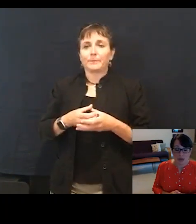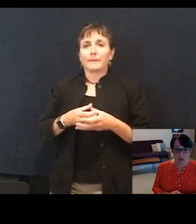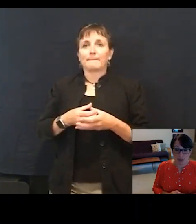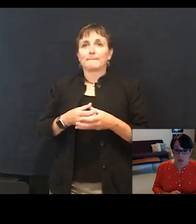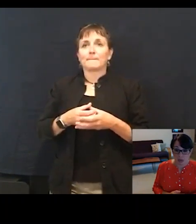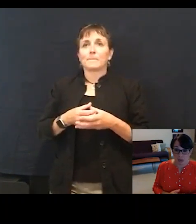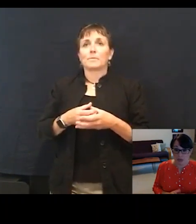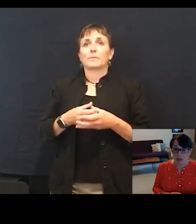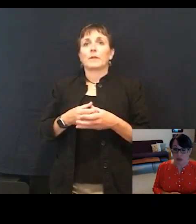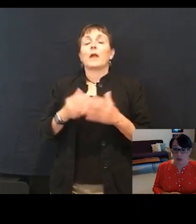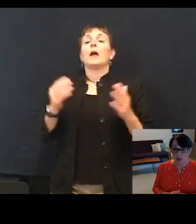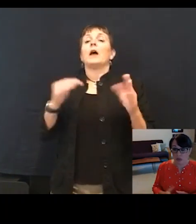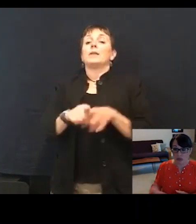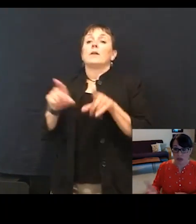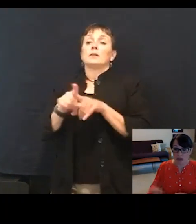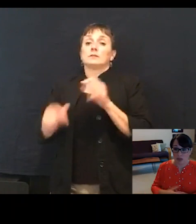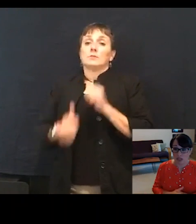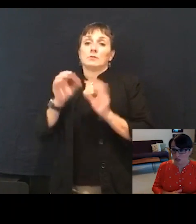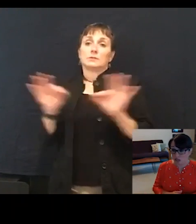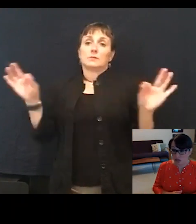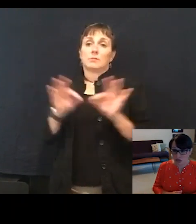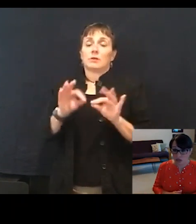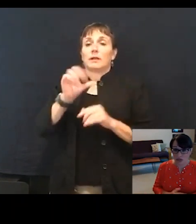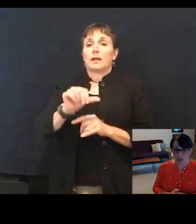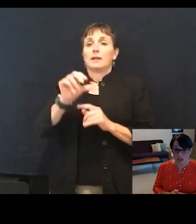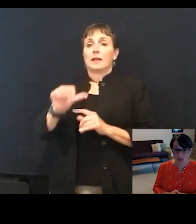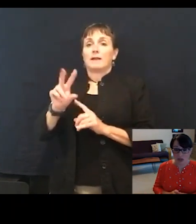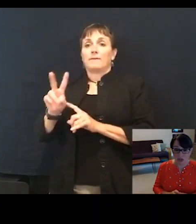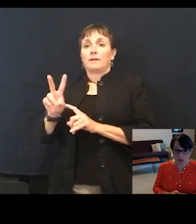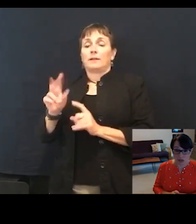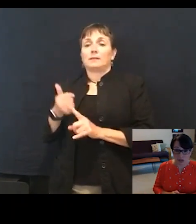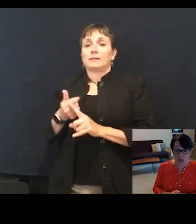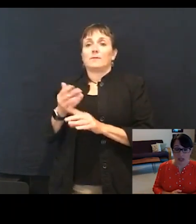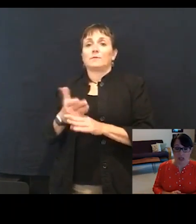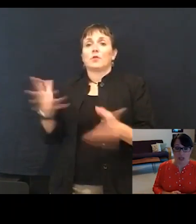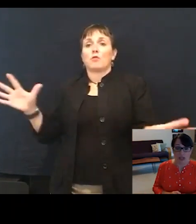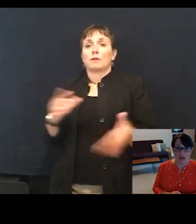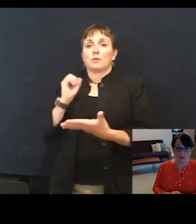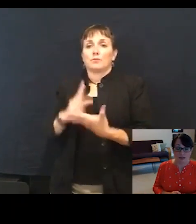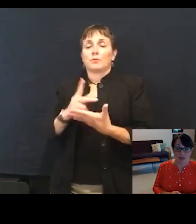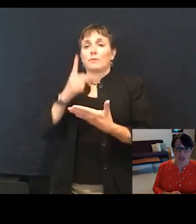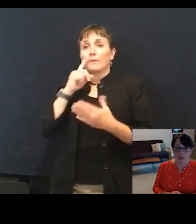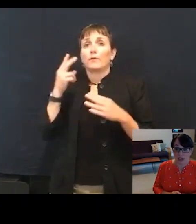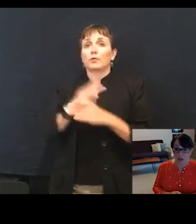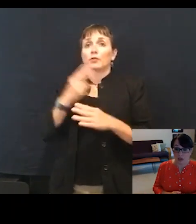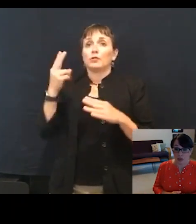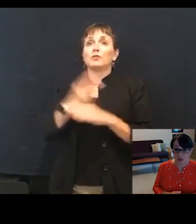approved for the use in Luxturna, which is the very first FDA approved gene